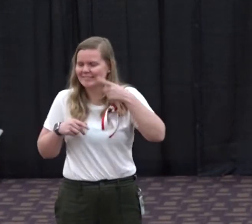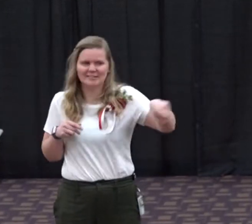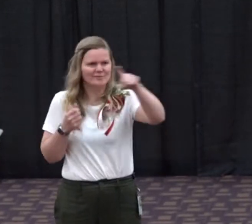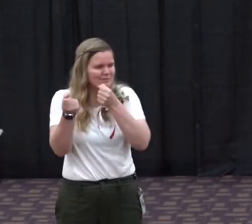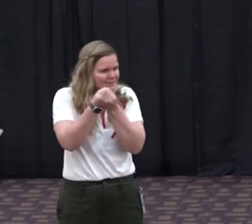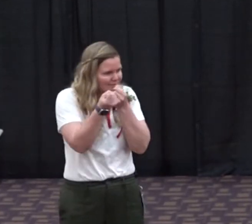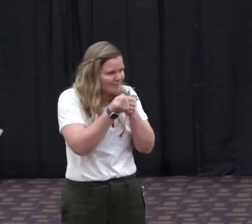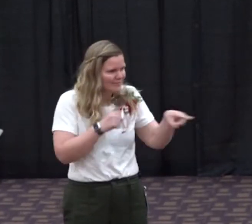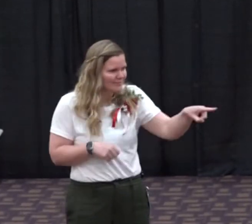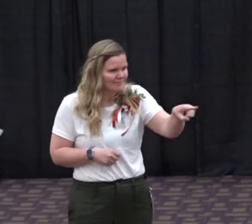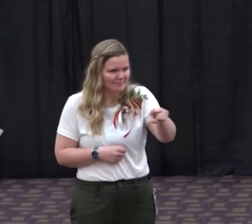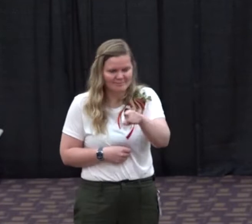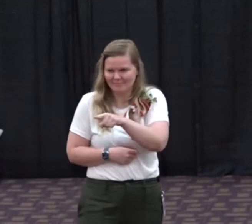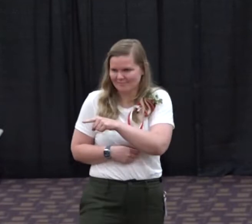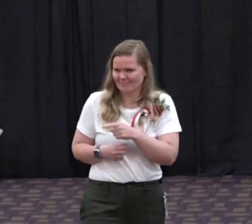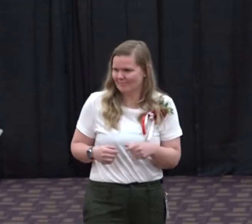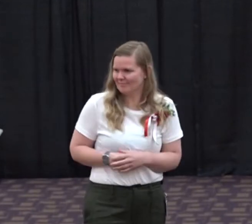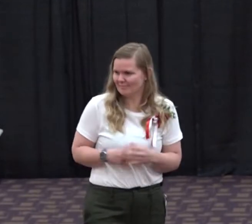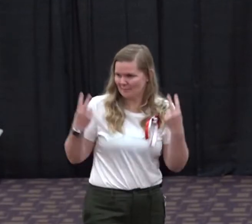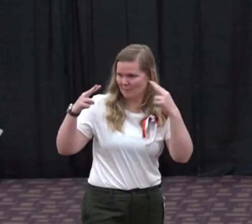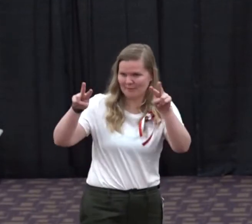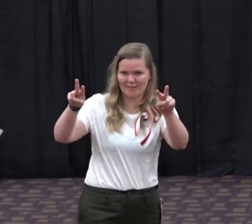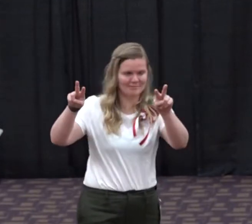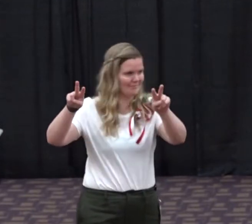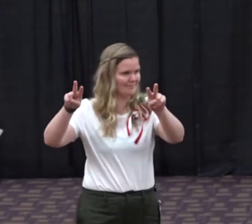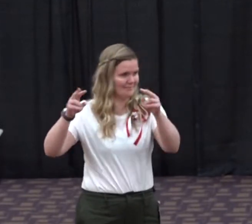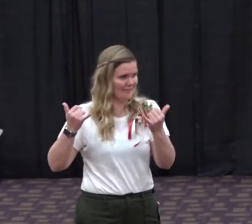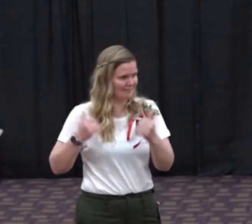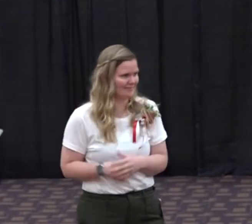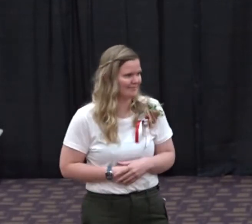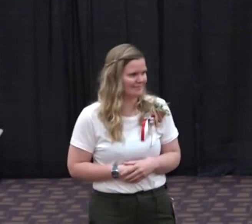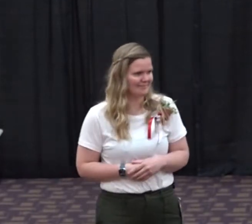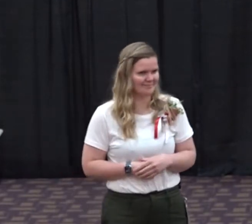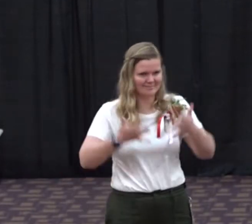And look around to all of the people right now who have given you support. Look around.